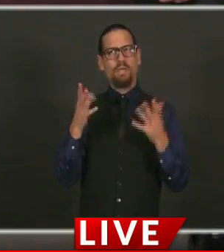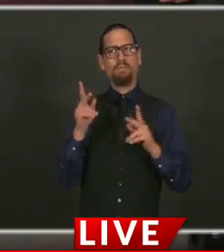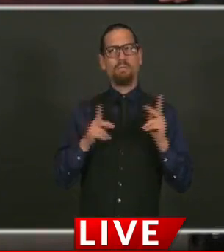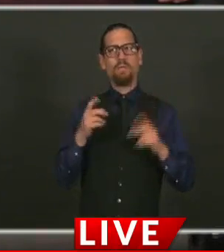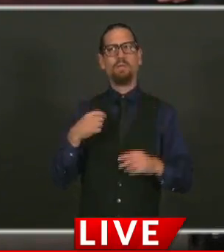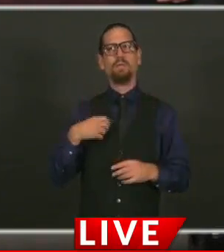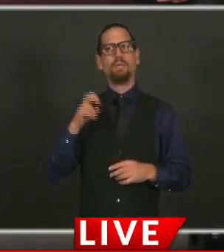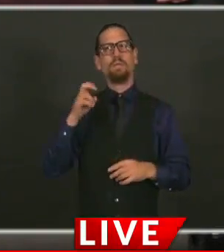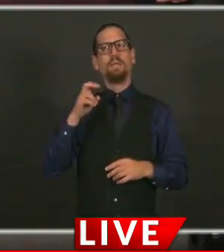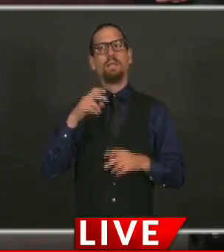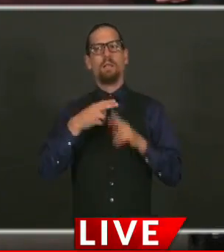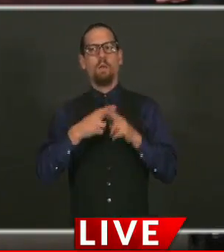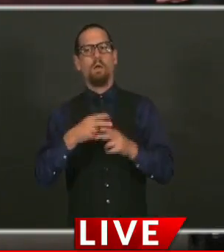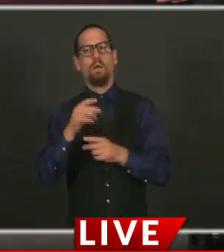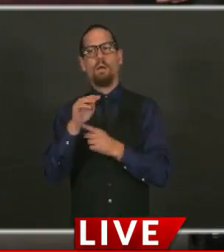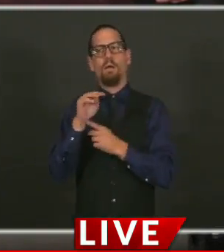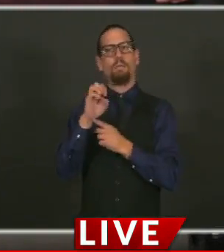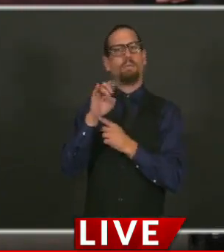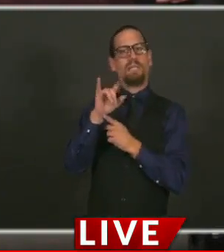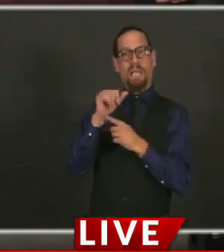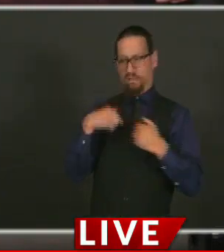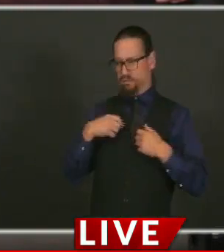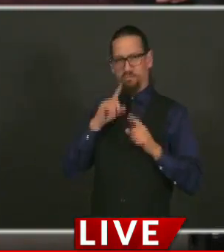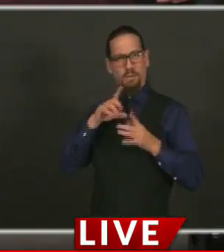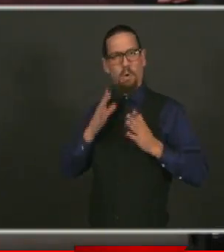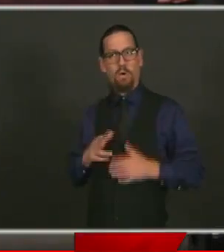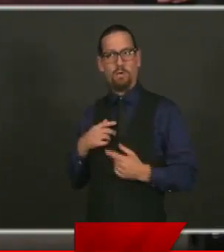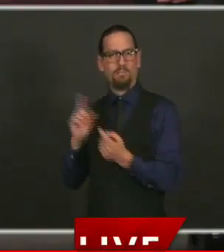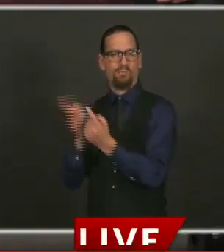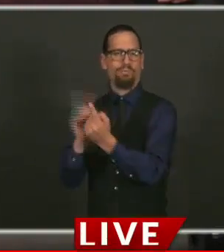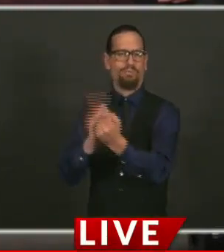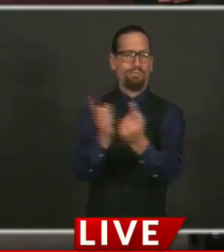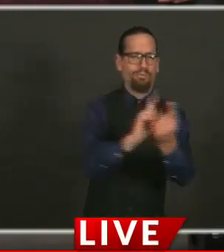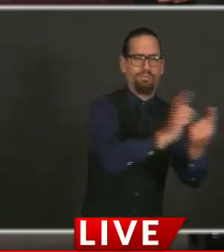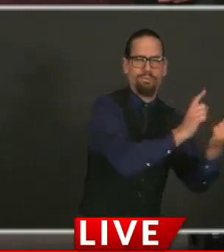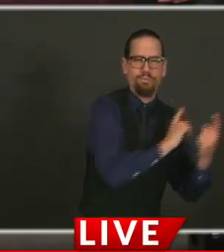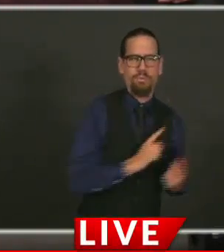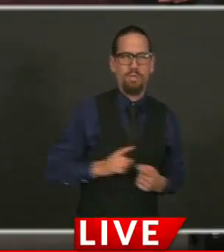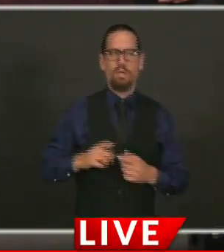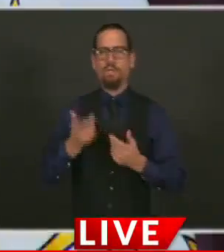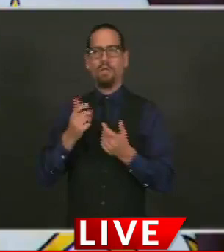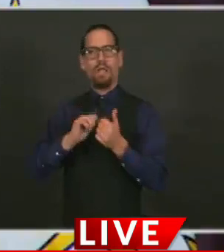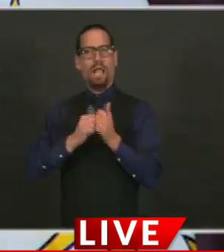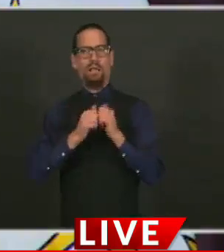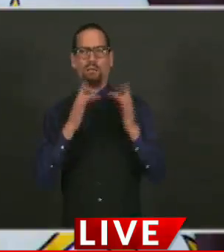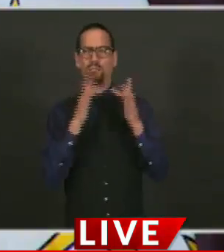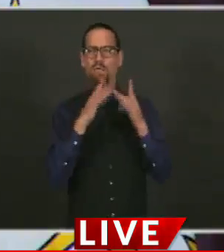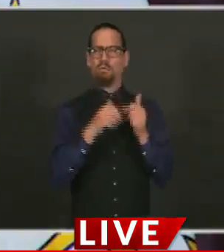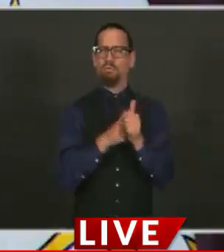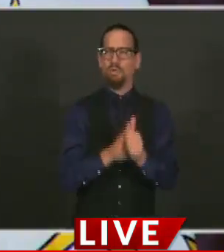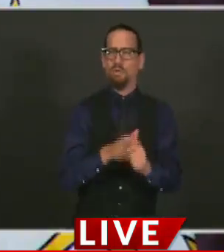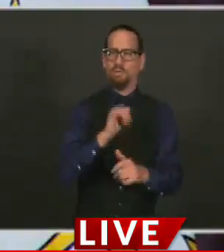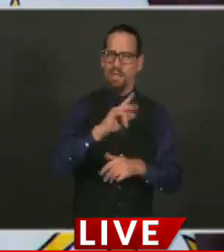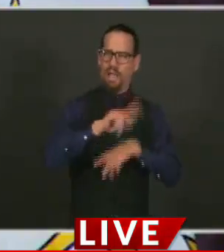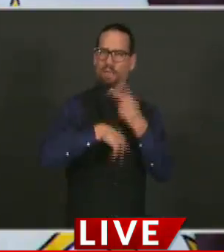GROCERY STORE CASHIERS, MANY OF US IN THE MEDIA, HOW DO YOU EFFECTIVELY CONTACT TRACING